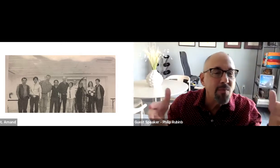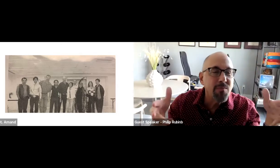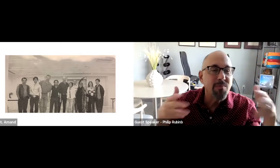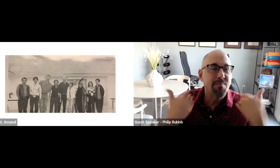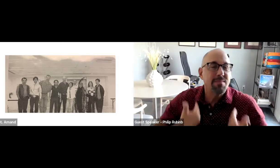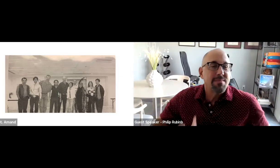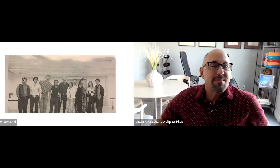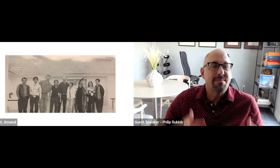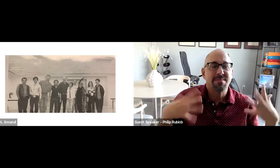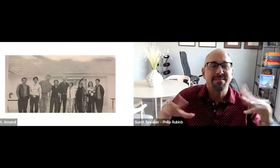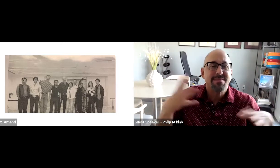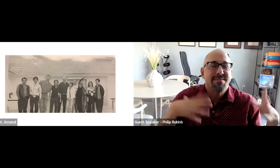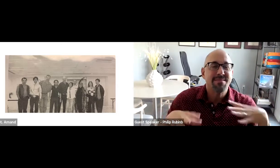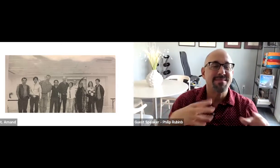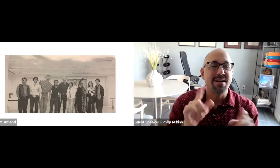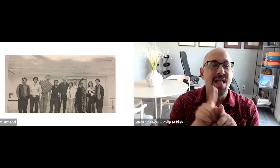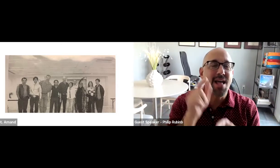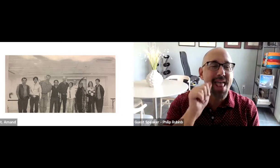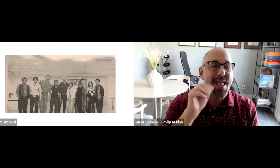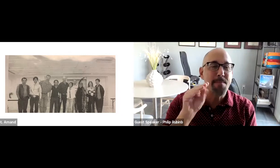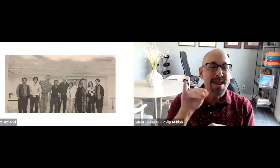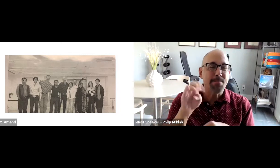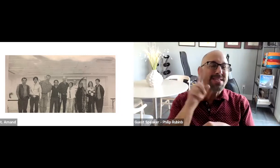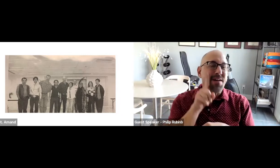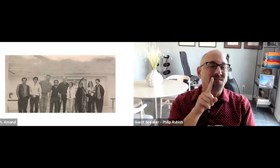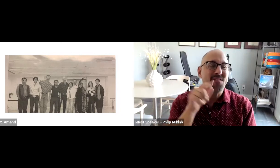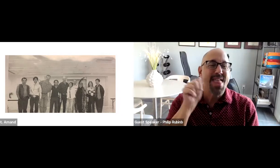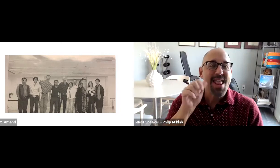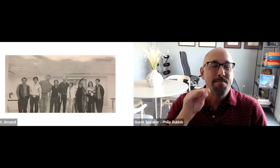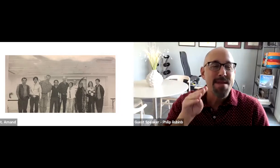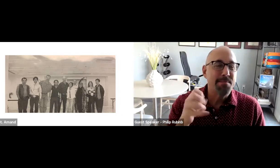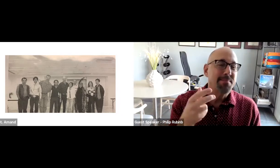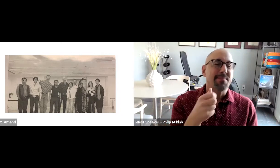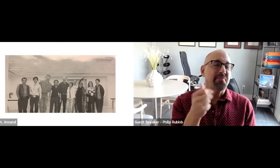You could see her with the big thing on her head, you know, her fashions, you know.